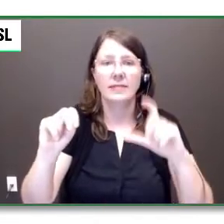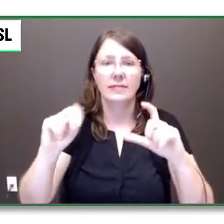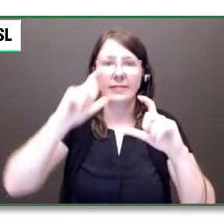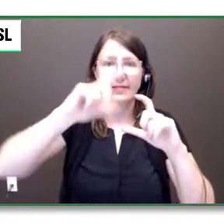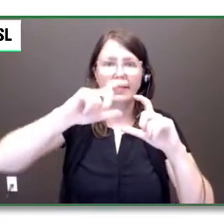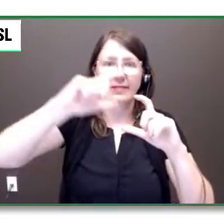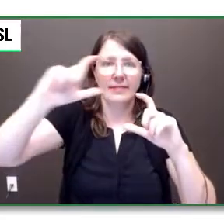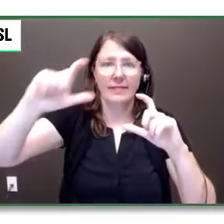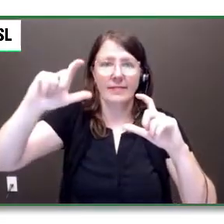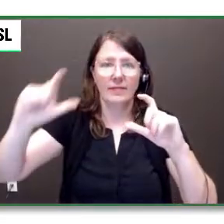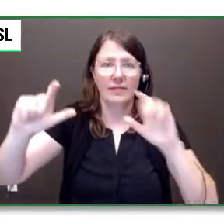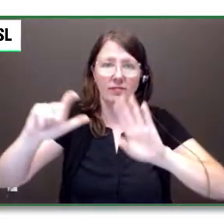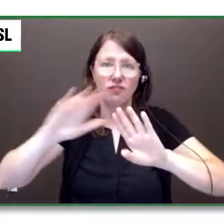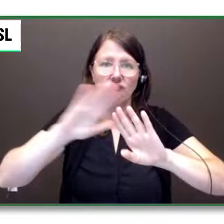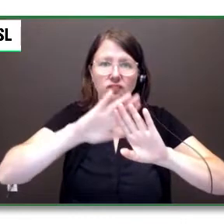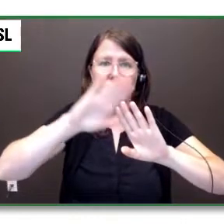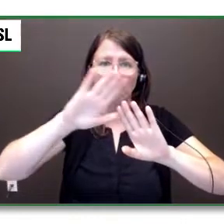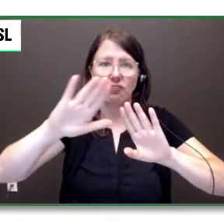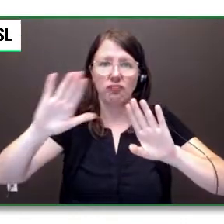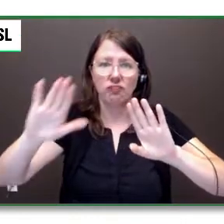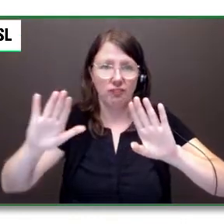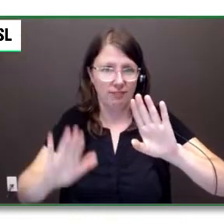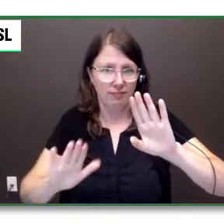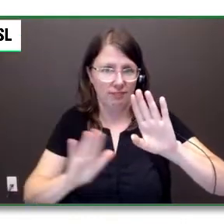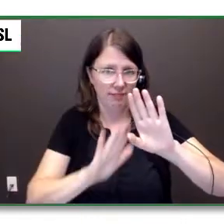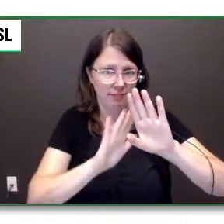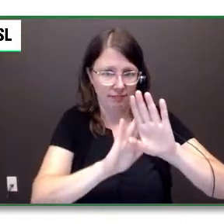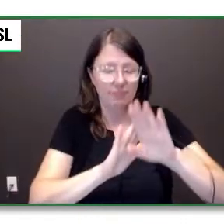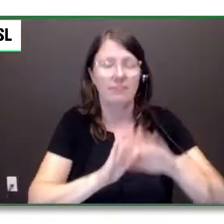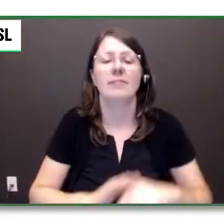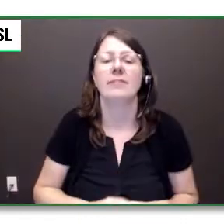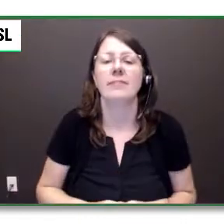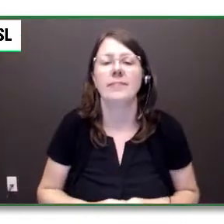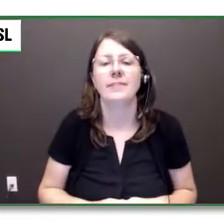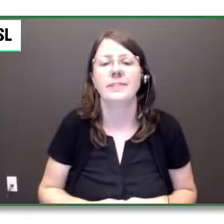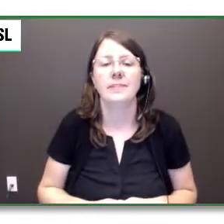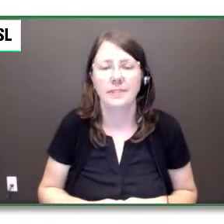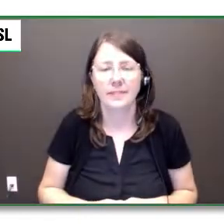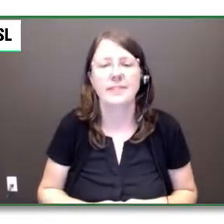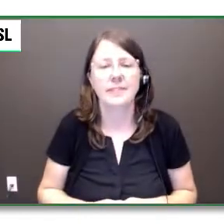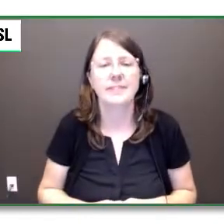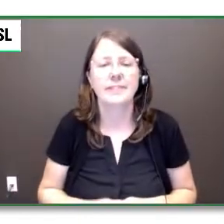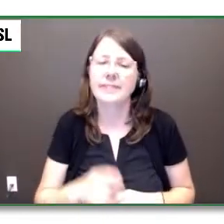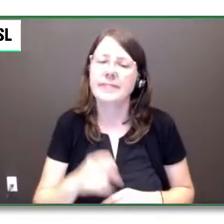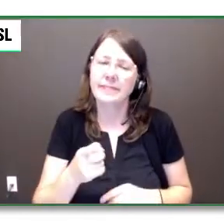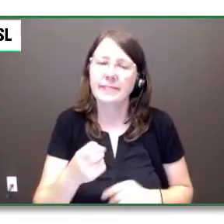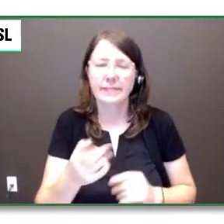um and again it it mirrors the this idea of a journey we were really interested